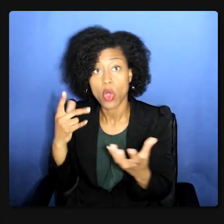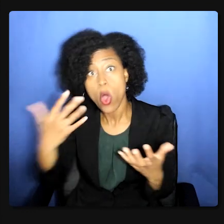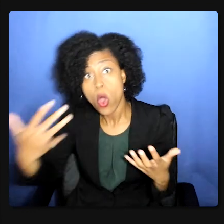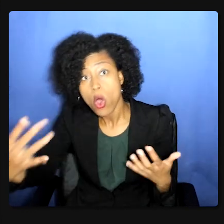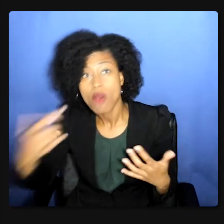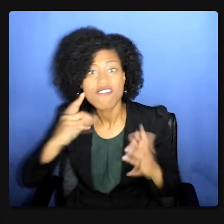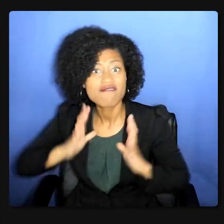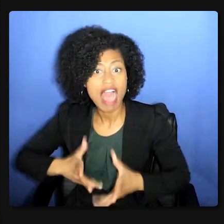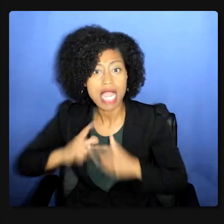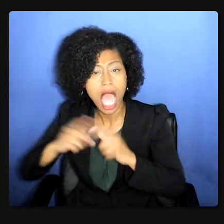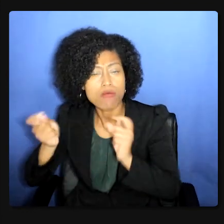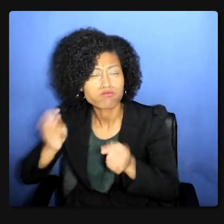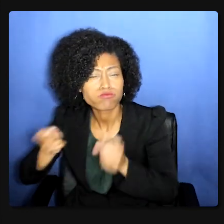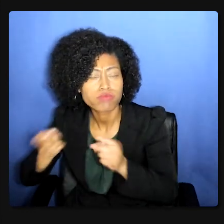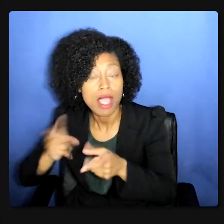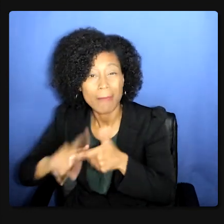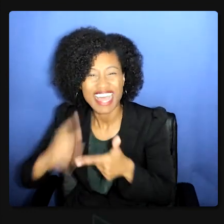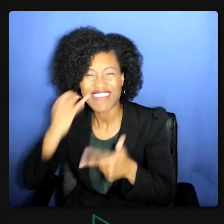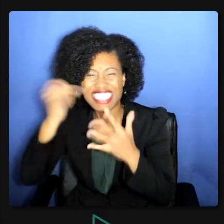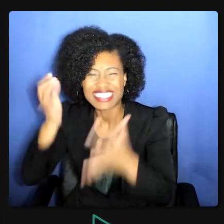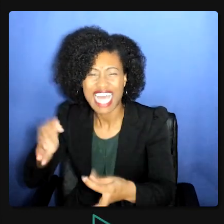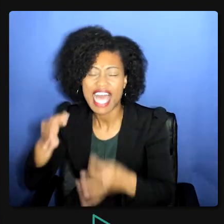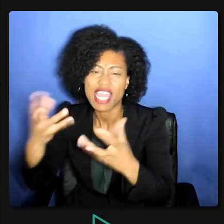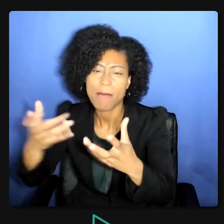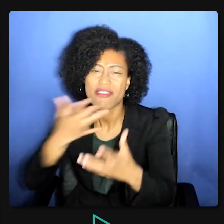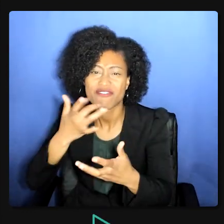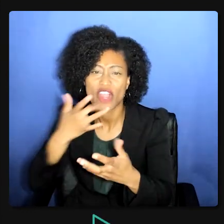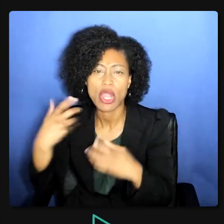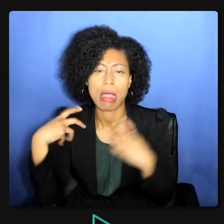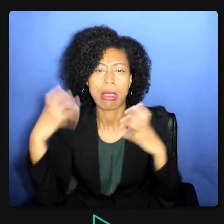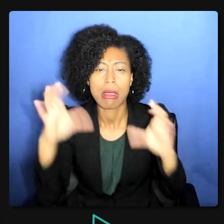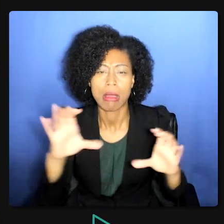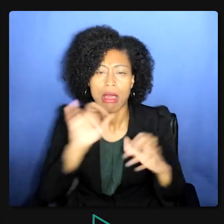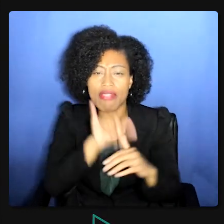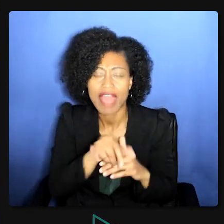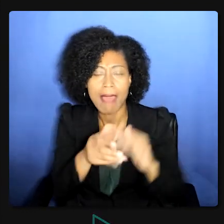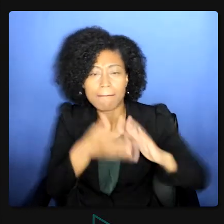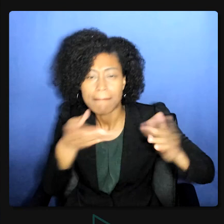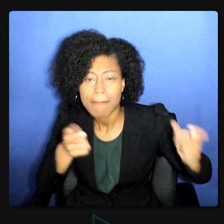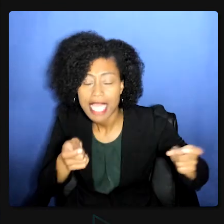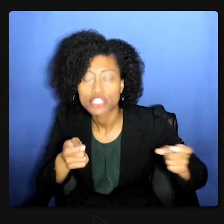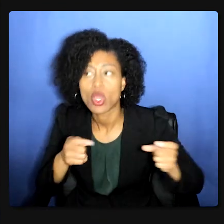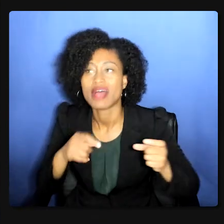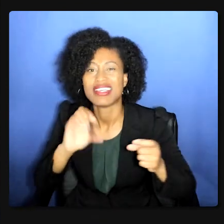It's wildly successful [Dimitris] and you want to take people... -[Amie] You're gonna work on version two. [Dimitris] Yeah, to work on the sequel. -[Amie] Yeah.